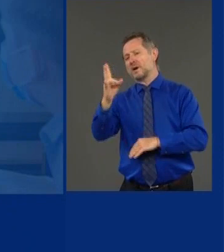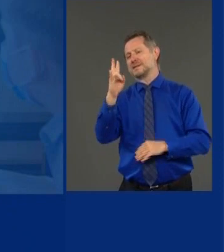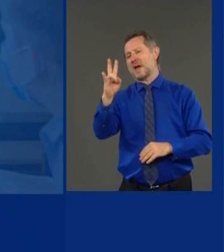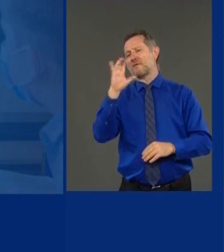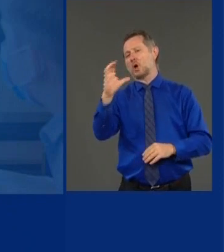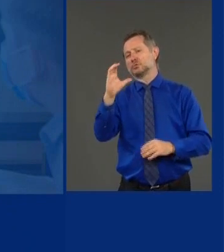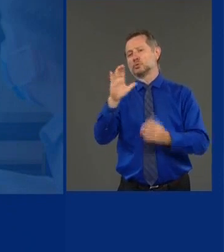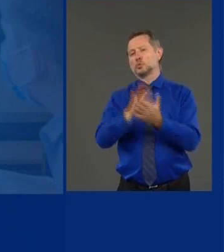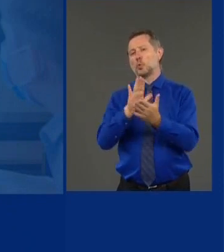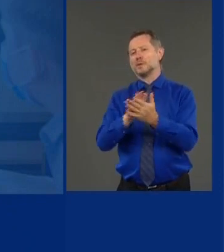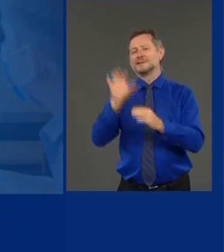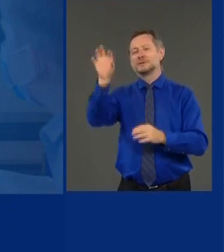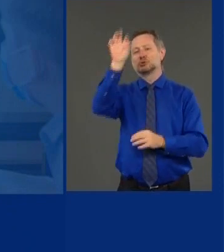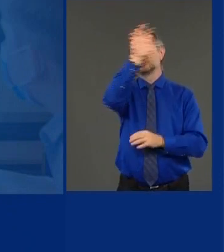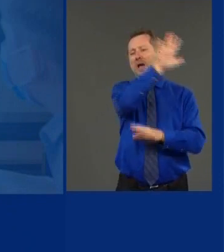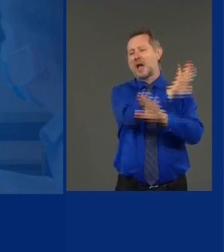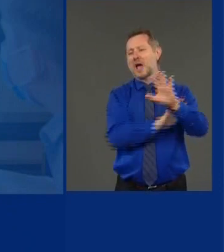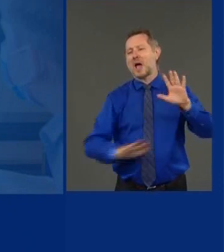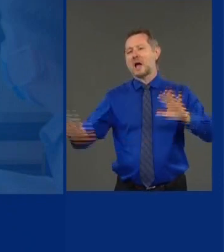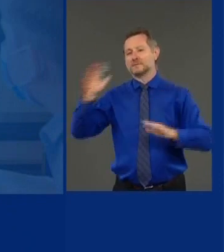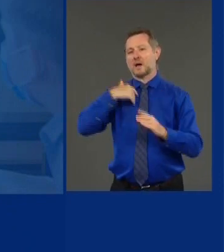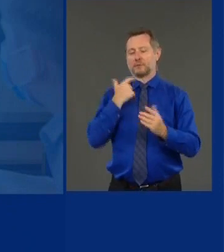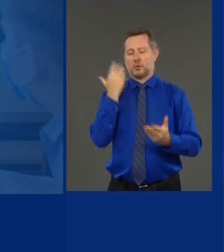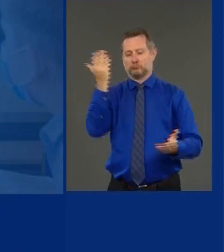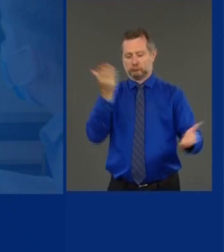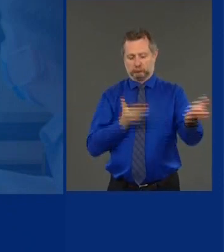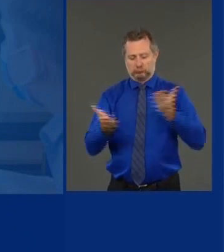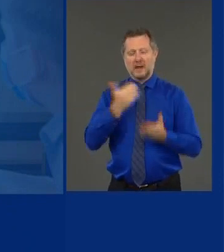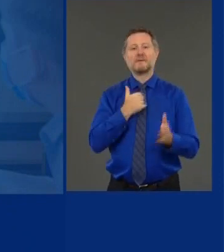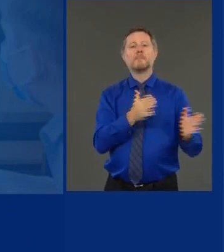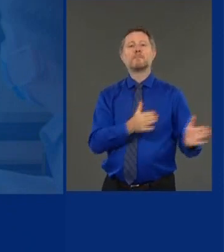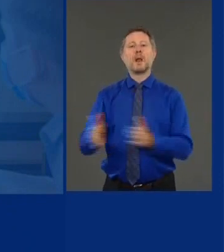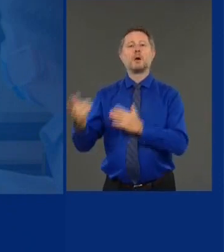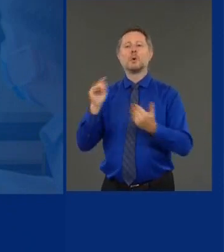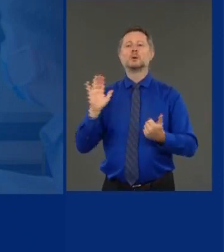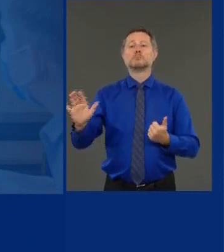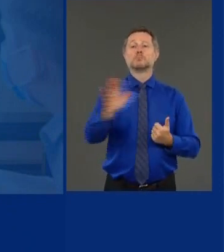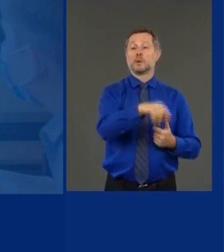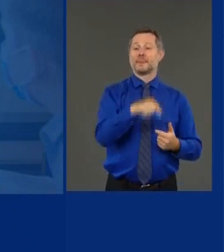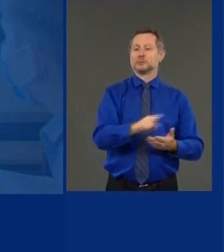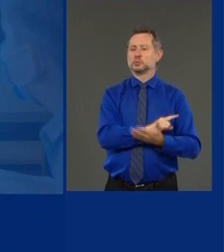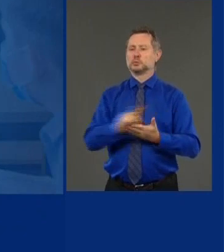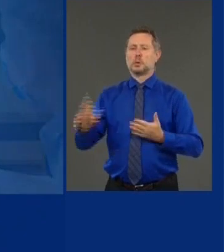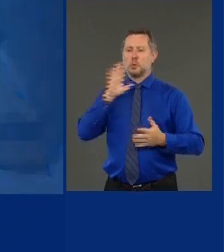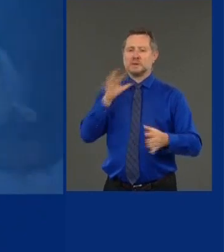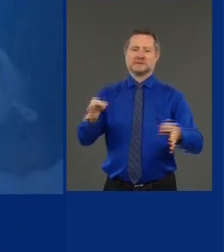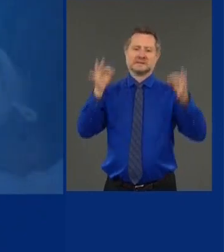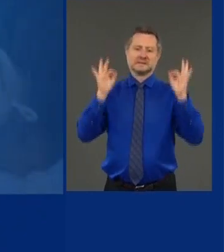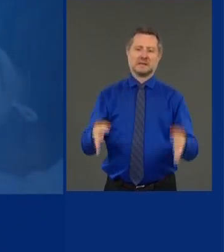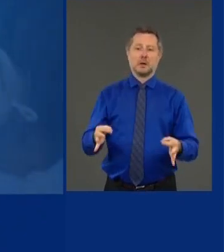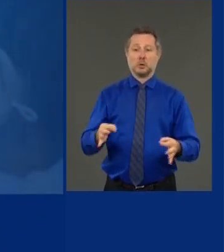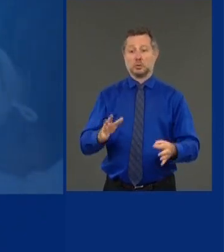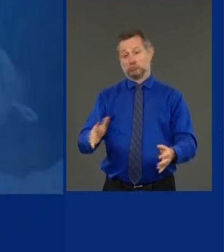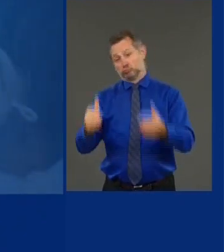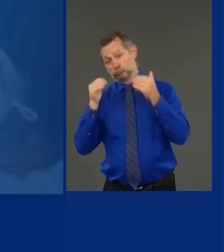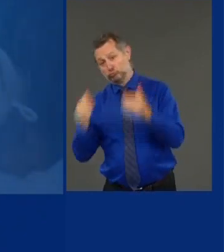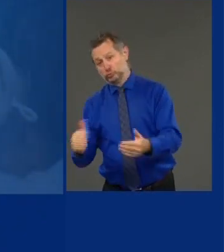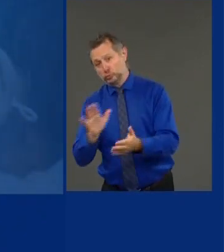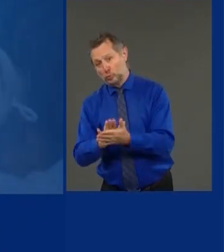TO BE CLEAR. WE HAVE 700 SCHOOL DISTRICTS IN THIS STATE. THE DISTRICTS ARE PUTTING IN PLANS ON HOW THEY WILL HANDLE THE REOPENING.